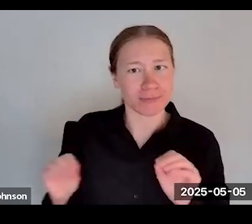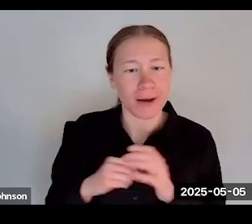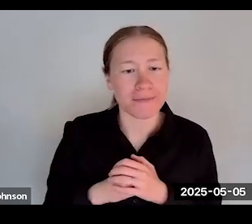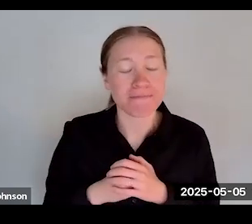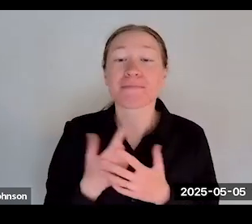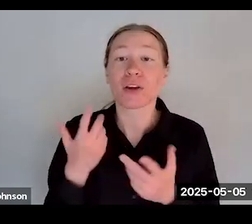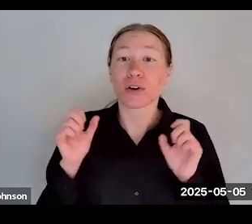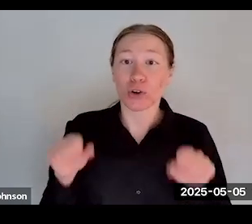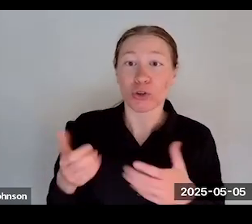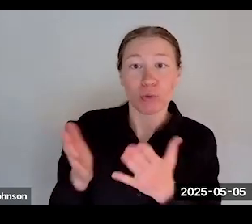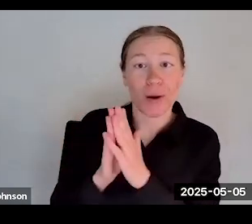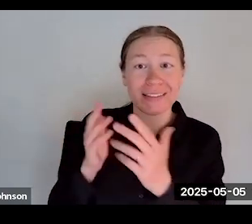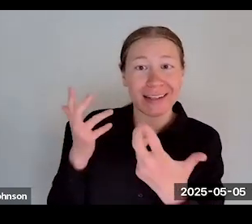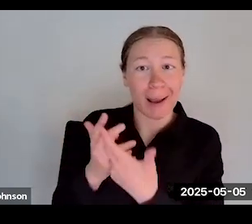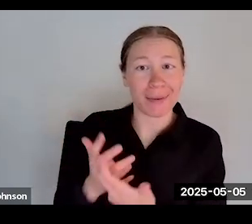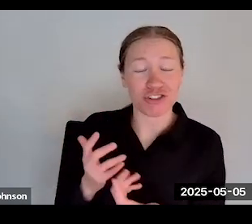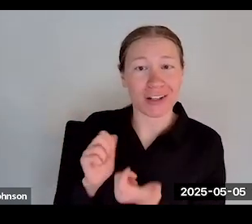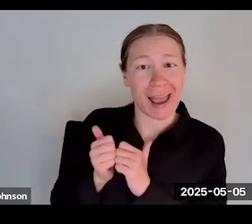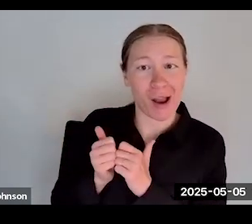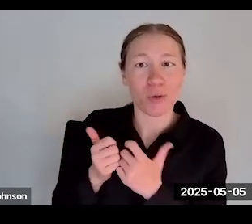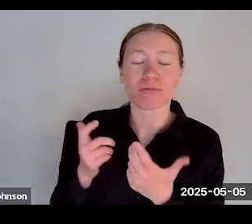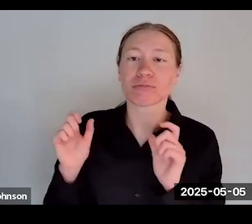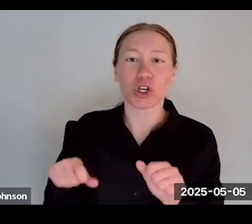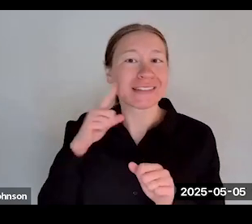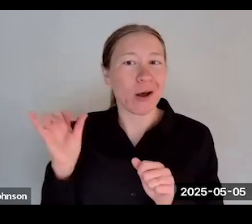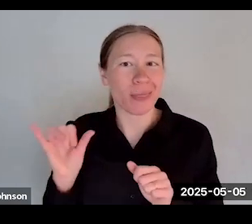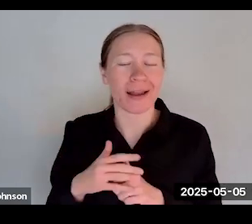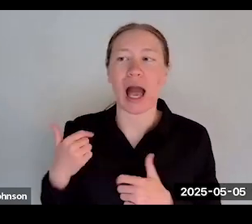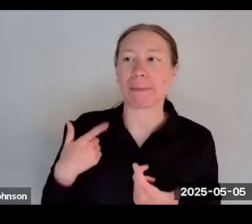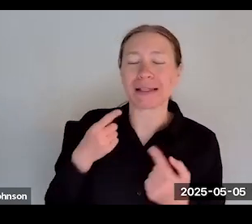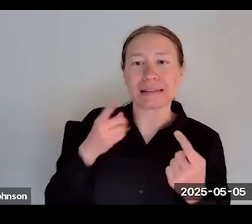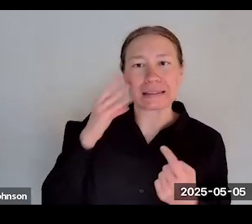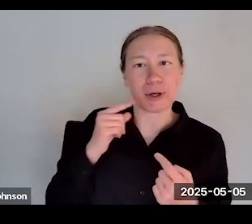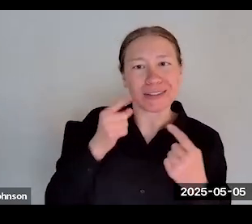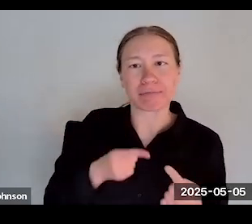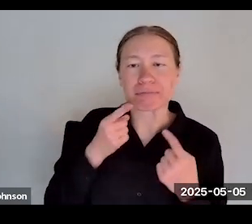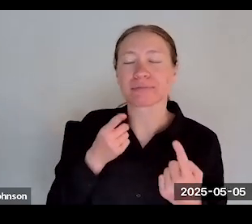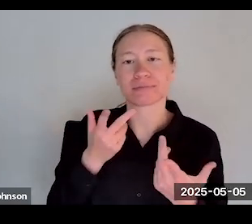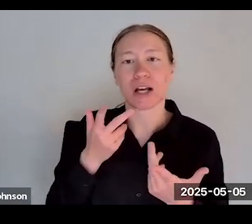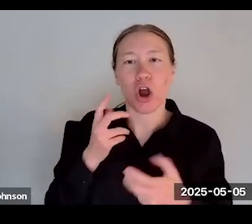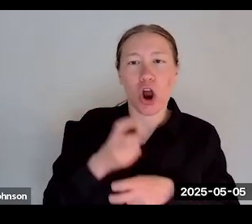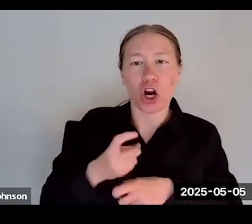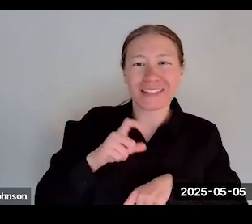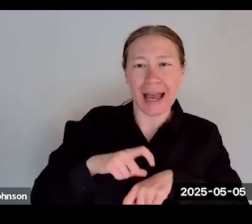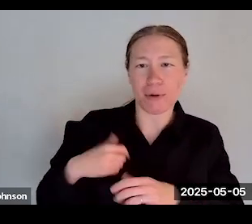could sound like, "I'm having a hard time getting to work because of a medication I take that makes me nauseous in the morning,"